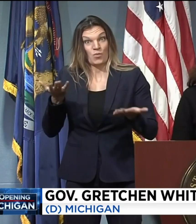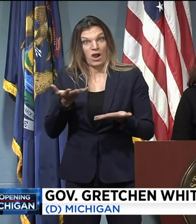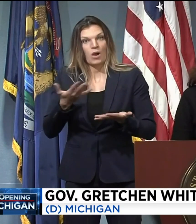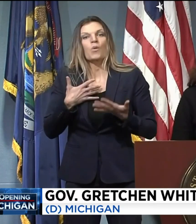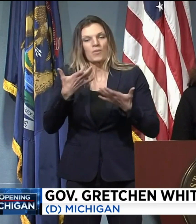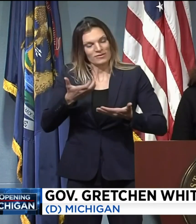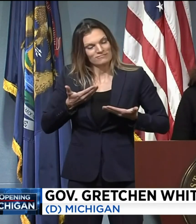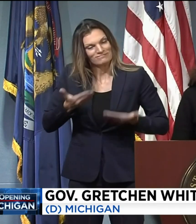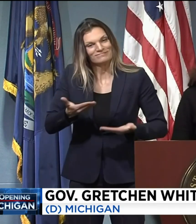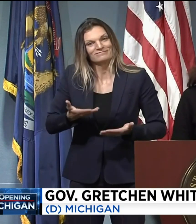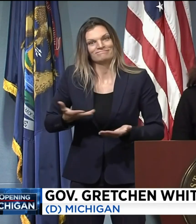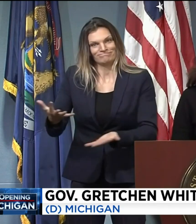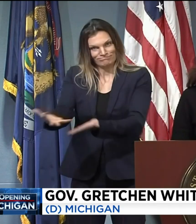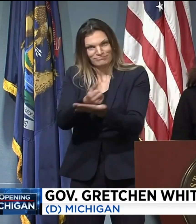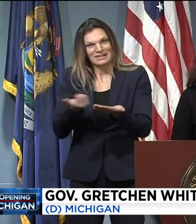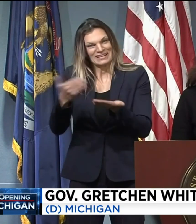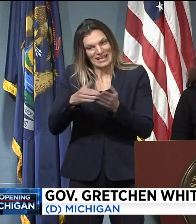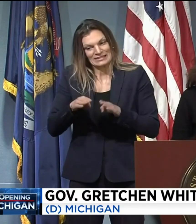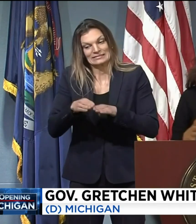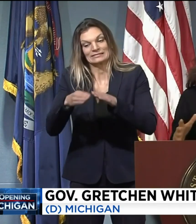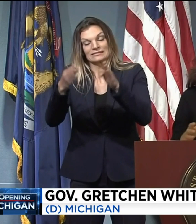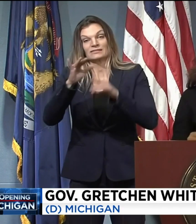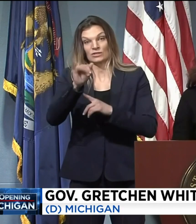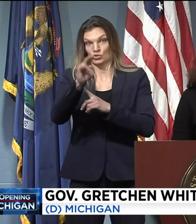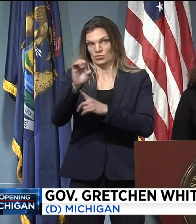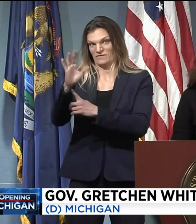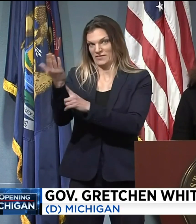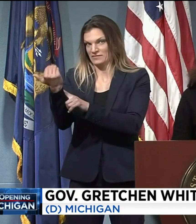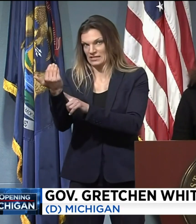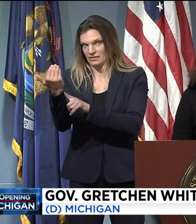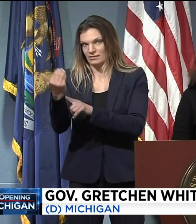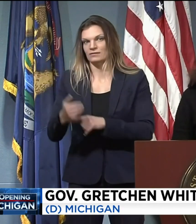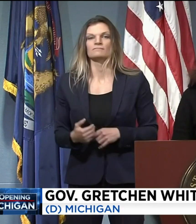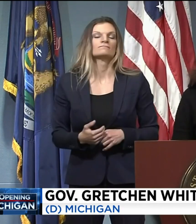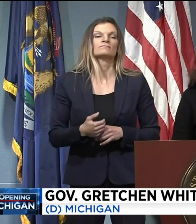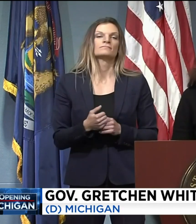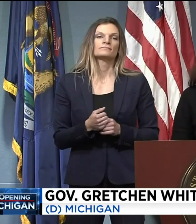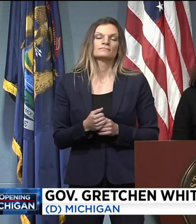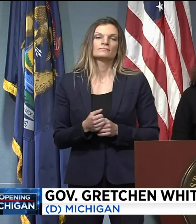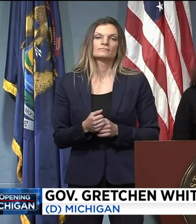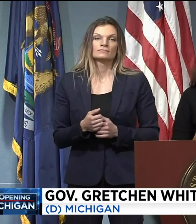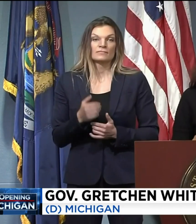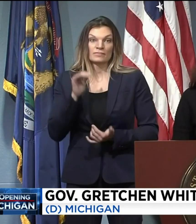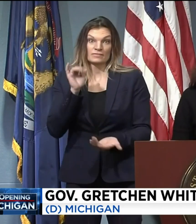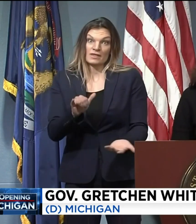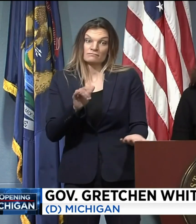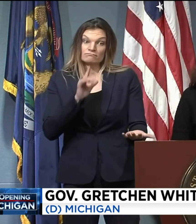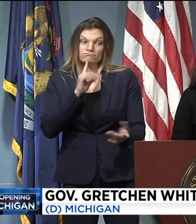GIVE PEOPLE THE CERTAINTY THAT THOSE PARTS OF OUR ECONOMY CAN SAFELY REENGAGE ON THE 15TH AND